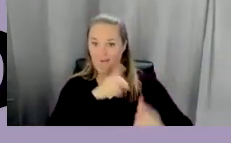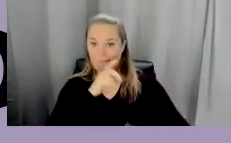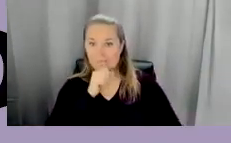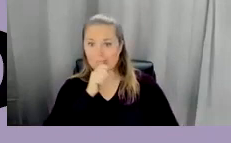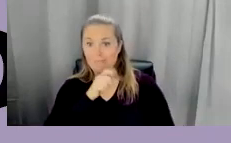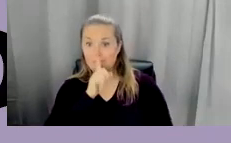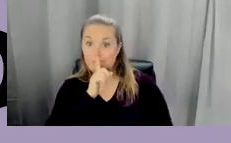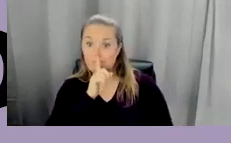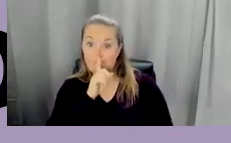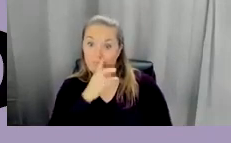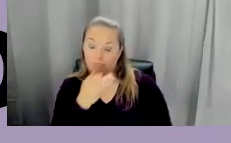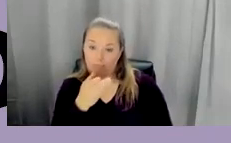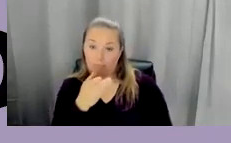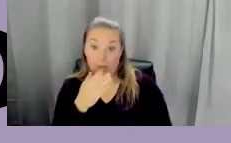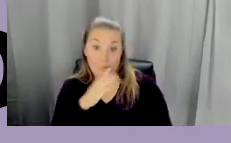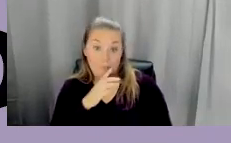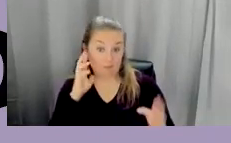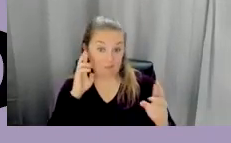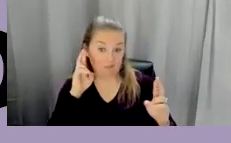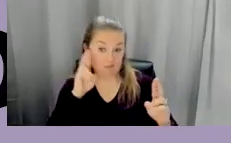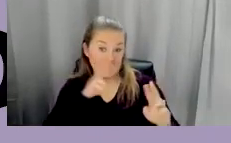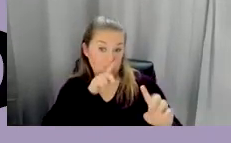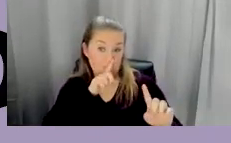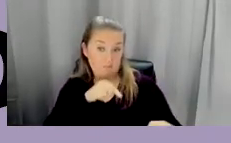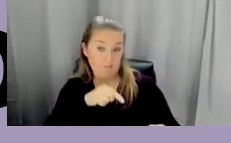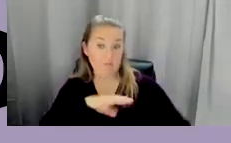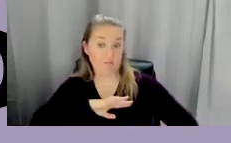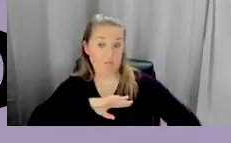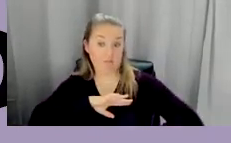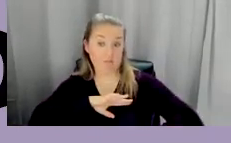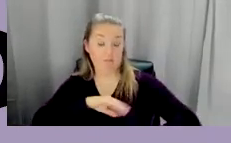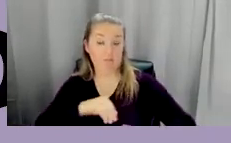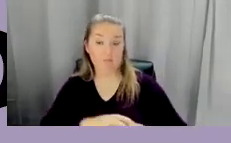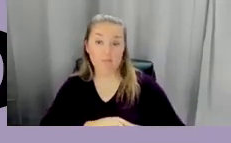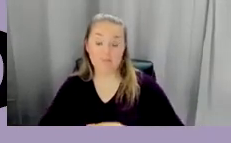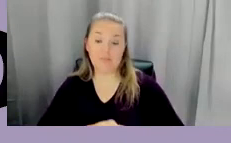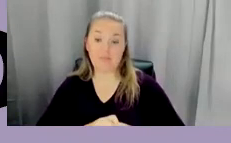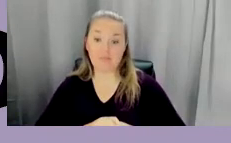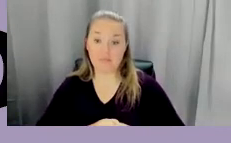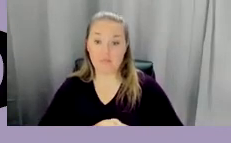THAT IS A FAIRLY BROAD CATEGORY AND ONCE AGAIN THERE